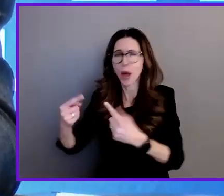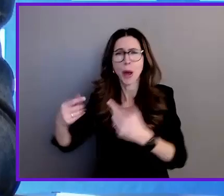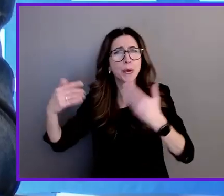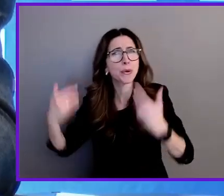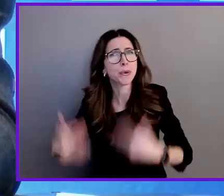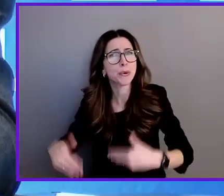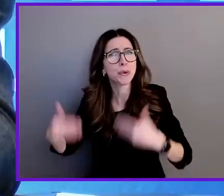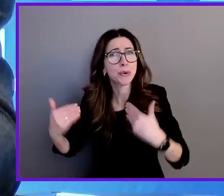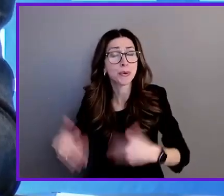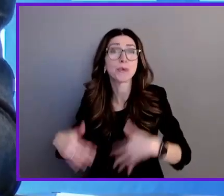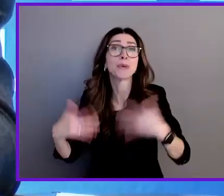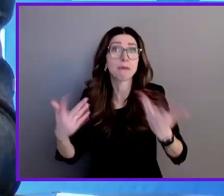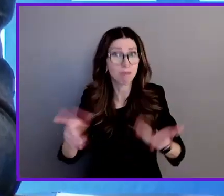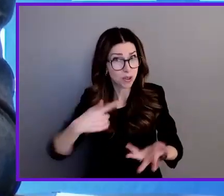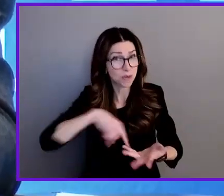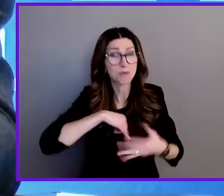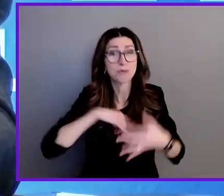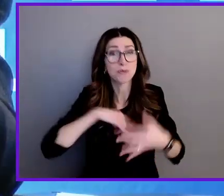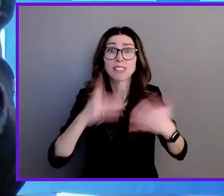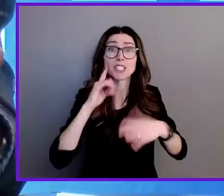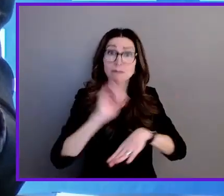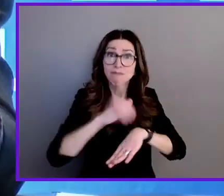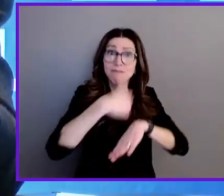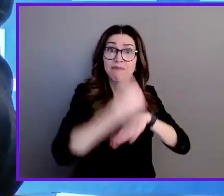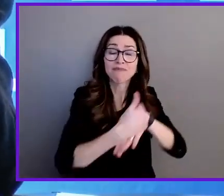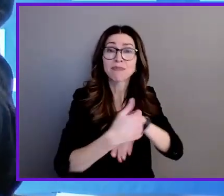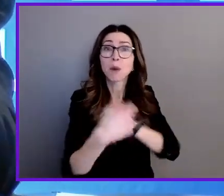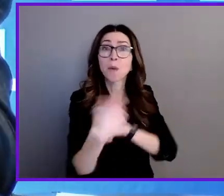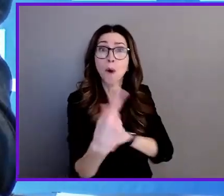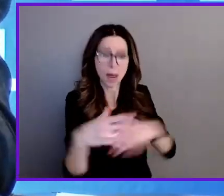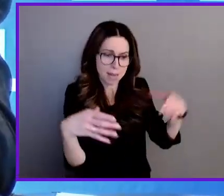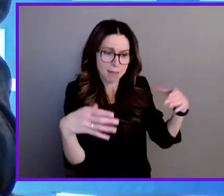Knowing, and Sharing (CKS) program is obviously a major moment